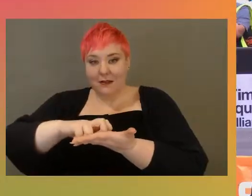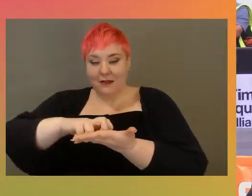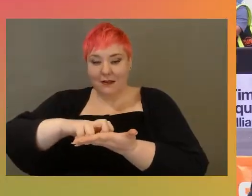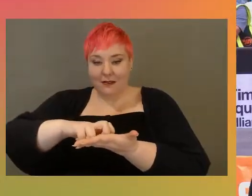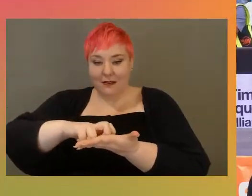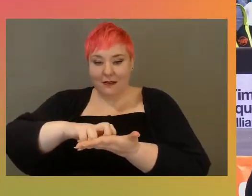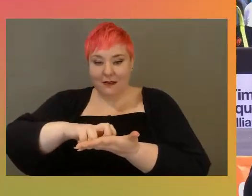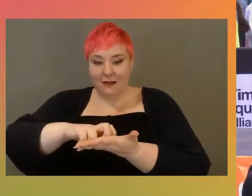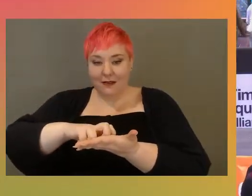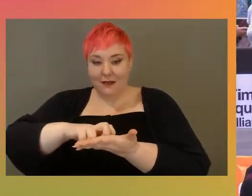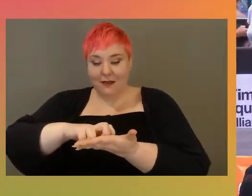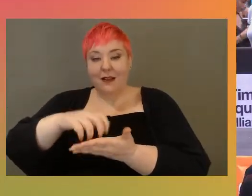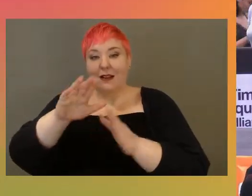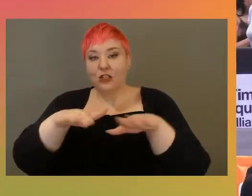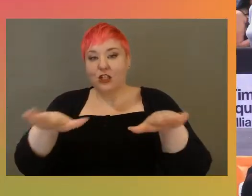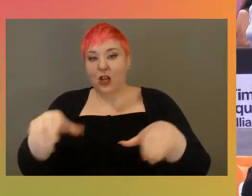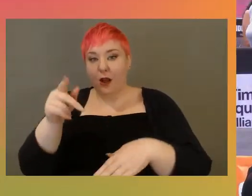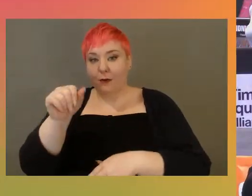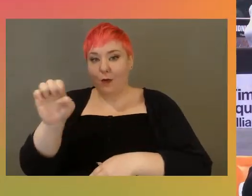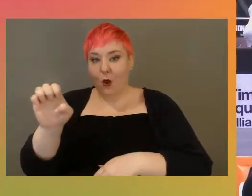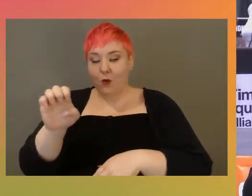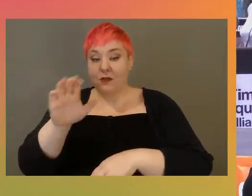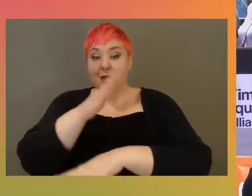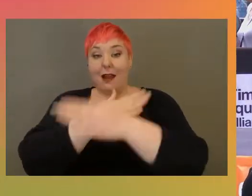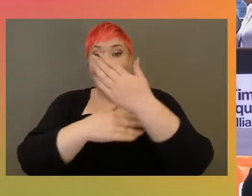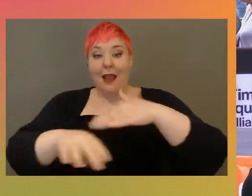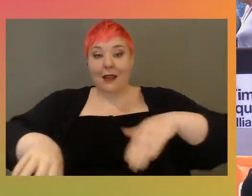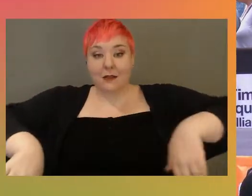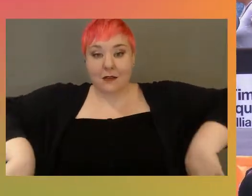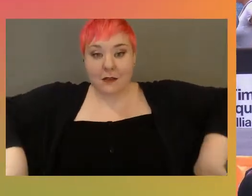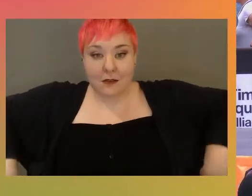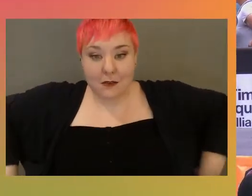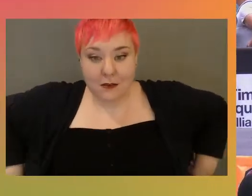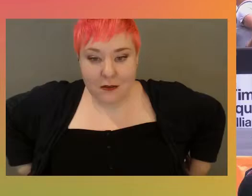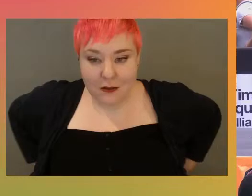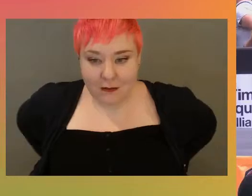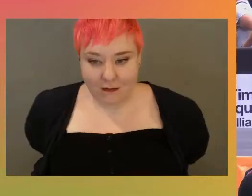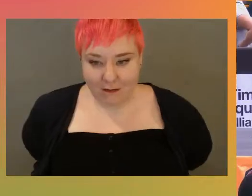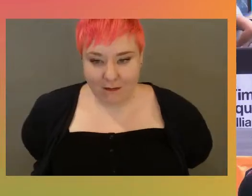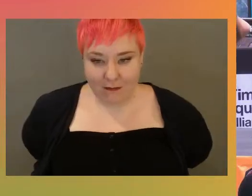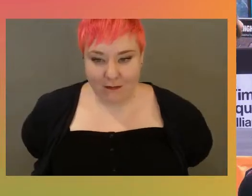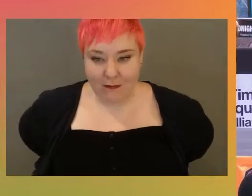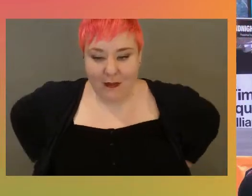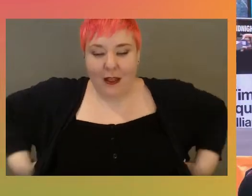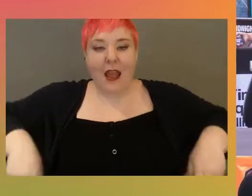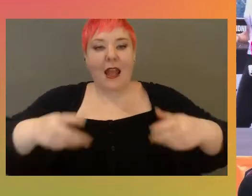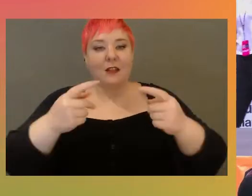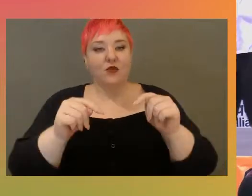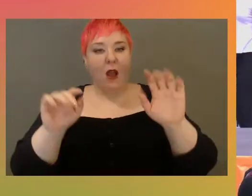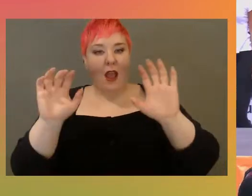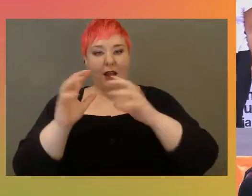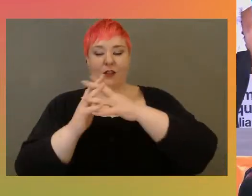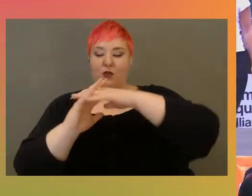PULL YOUR HIPS BACK, CHILD POSE.